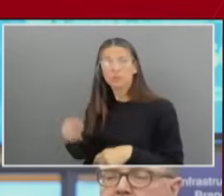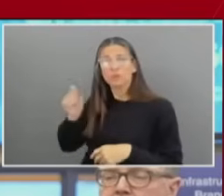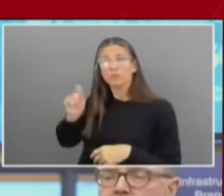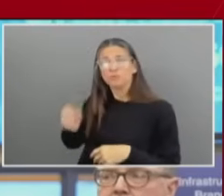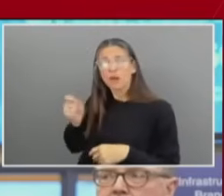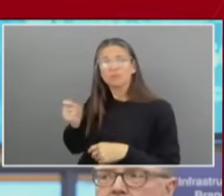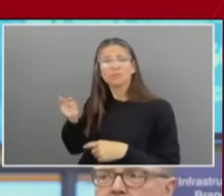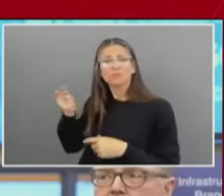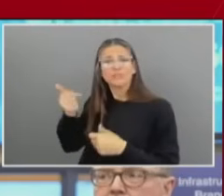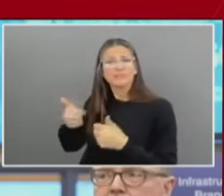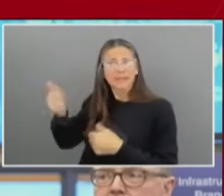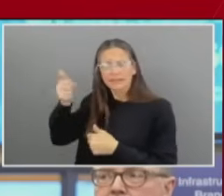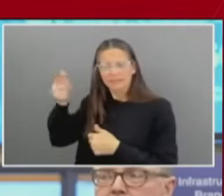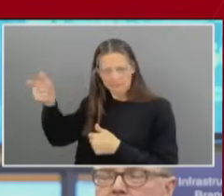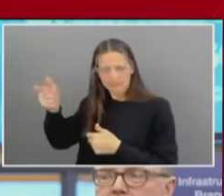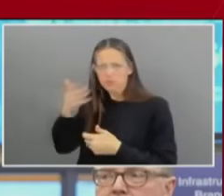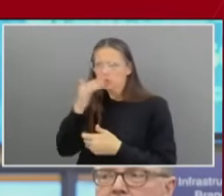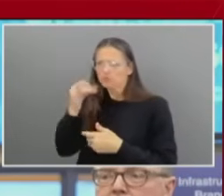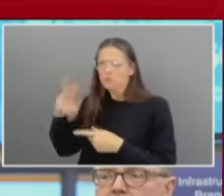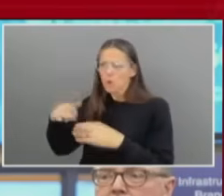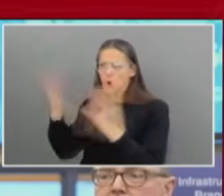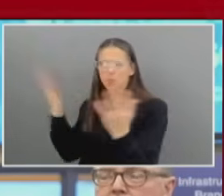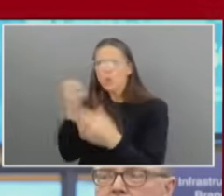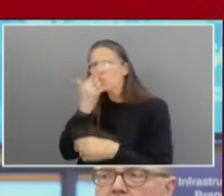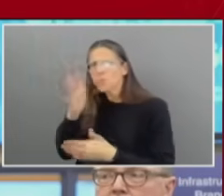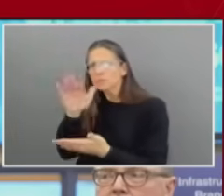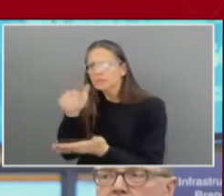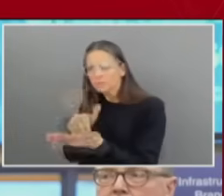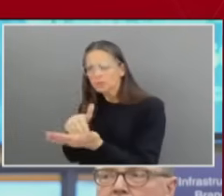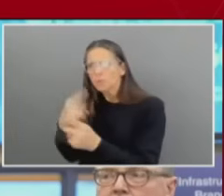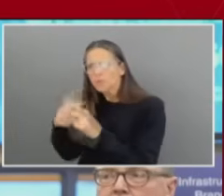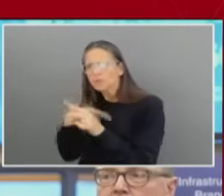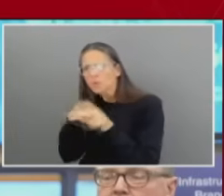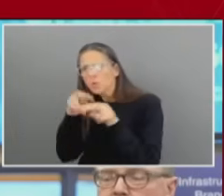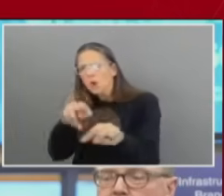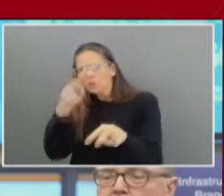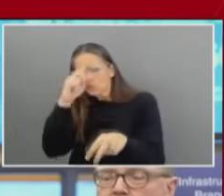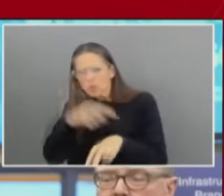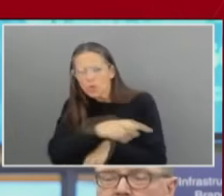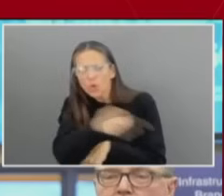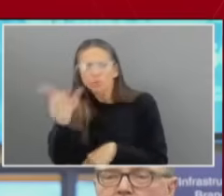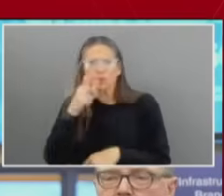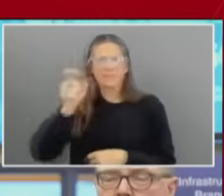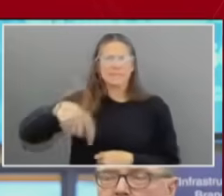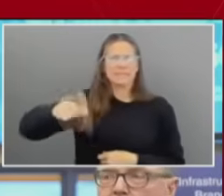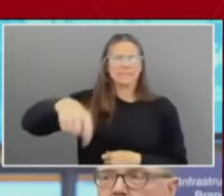OUR COUNTY OFFICIALS, LOCAL EMERGENCY MANAGERS, JUDGE EXECUTIVES HAVE DONE A REALLY GOOD JOB OF OPENING THESE WARMING CENTERS.